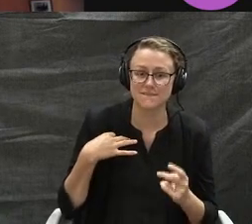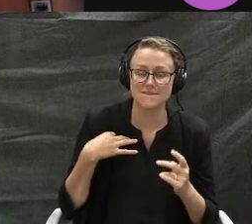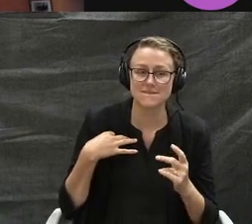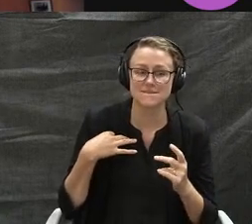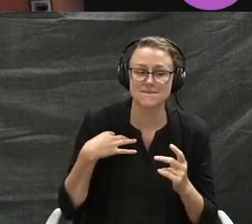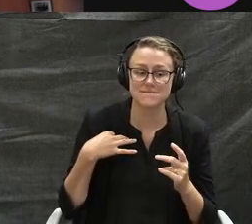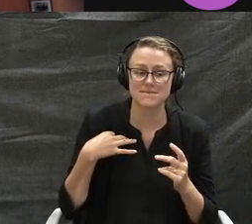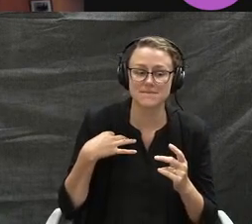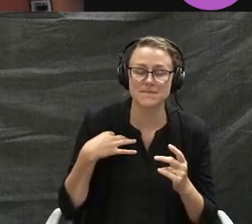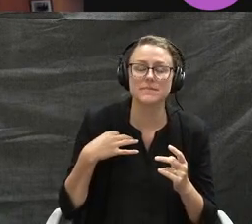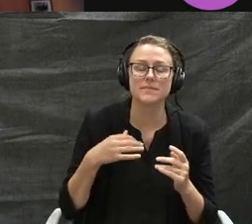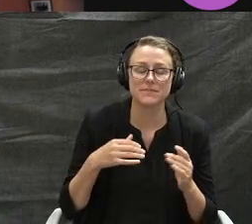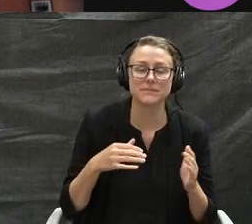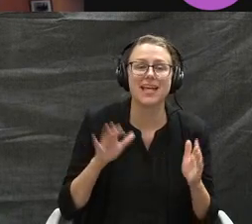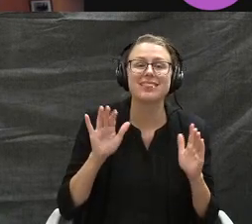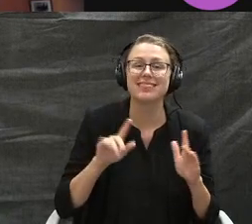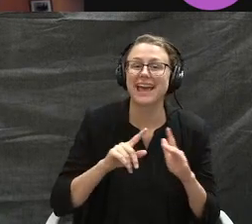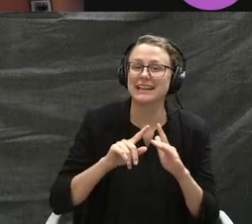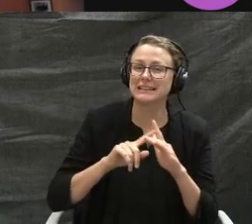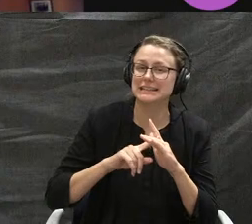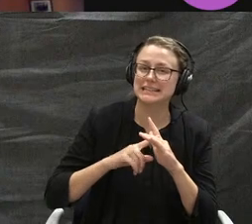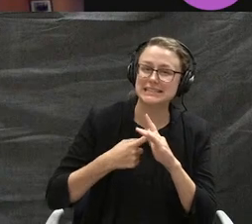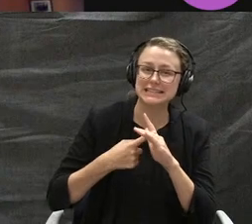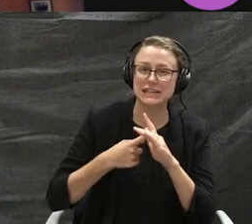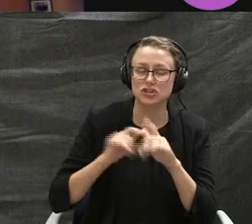The initial implementation and progress report will be